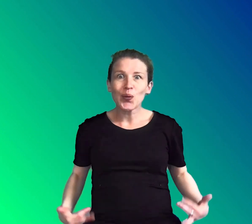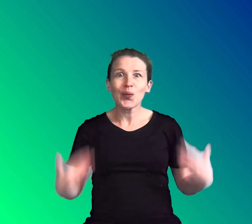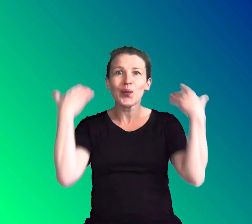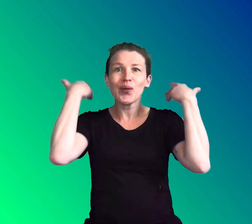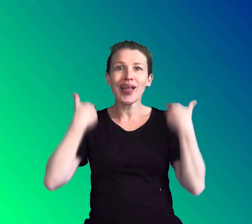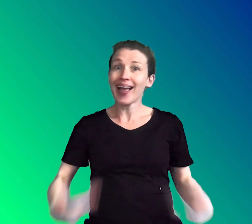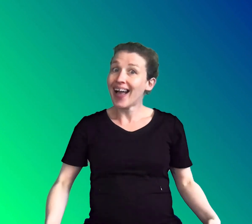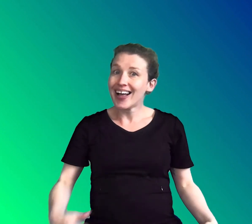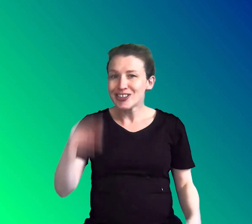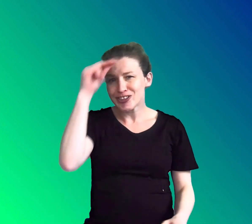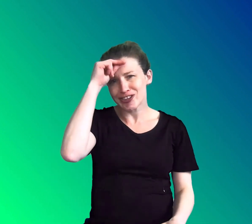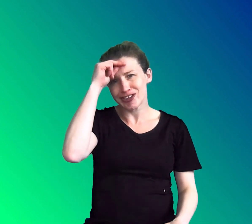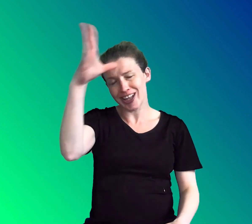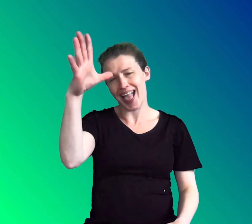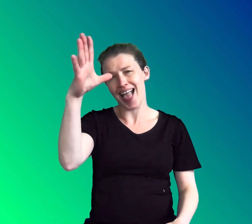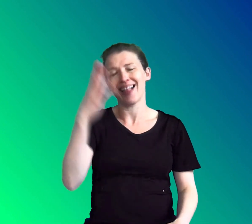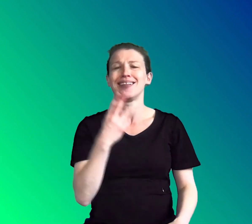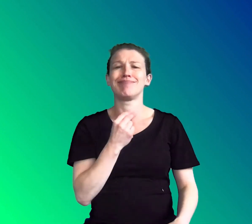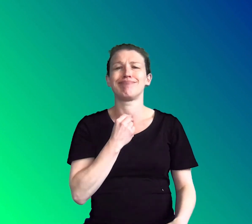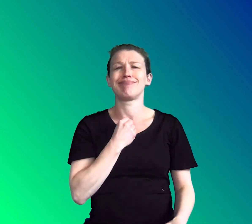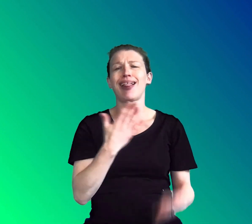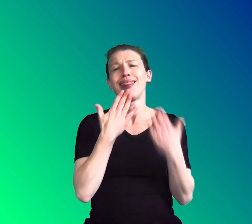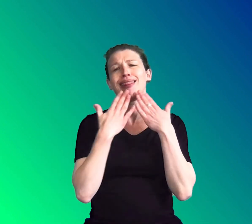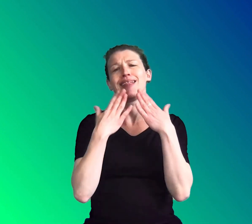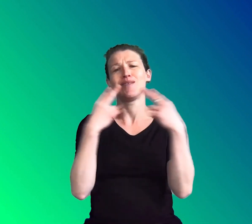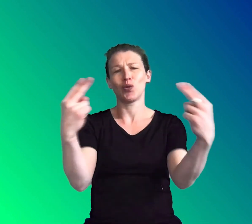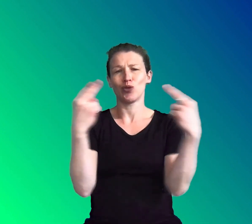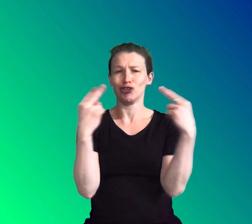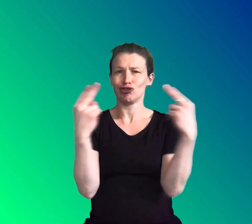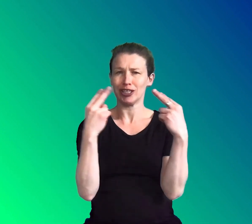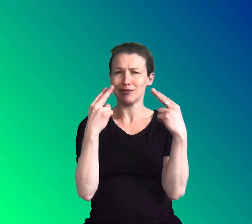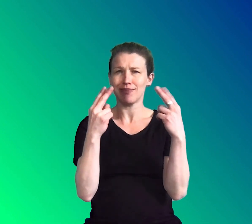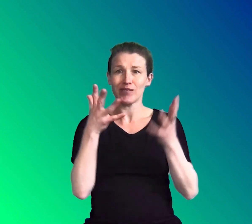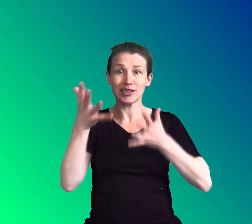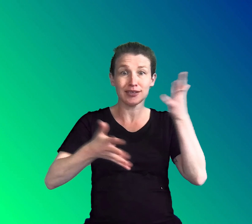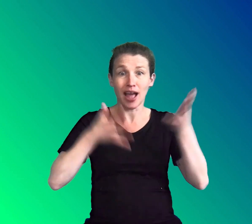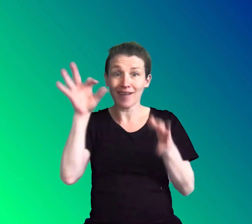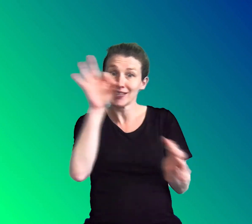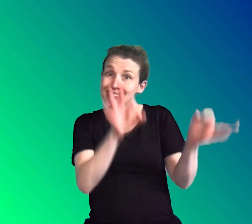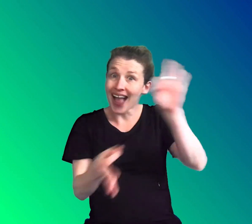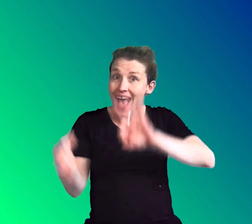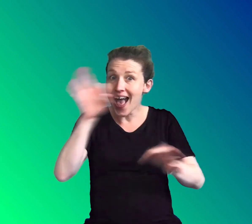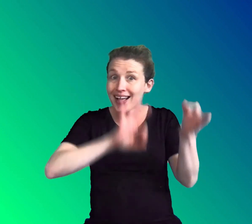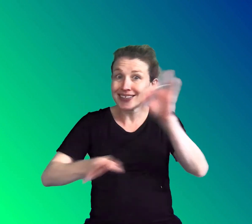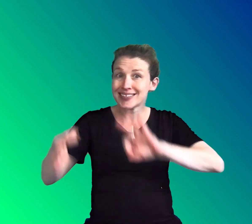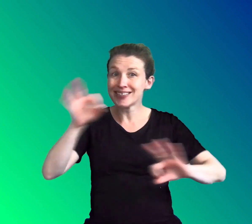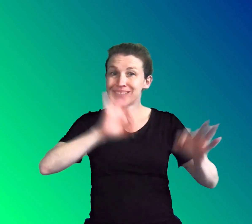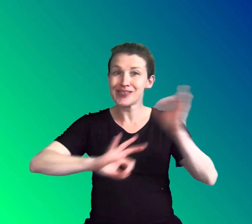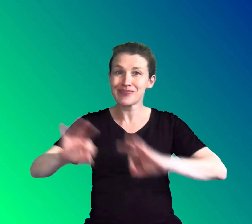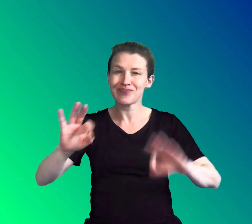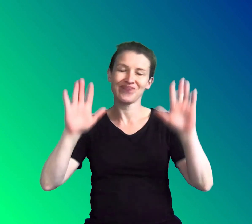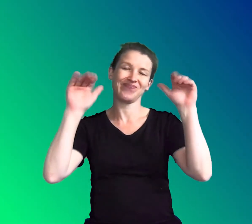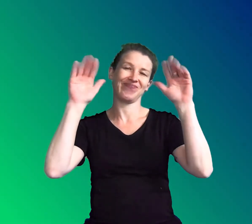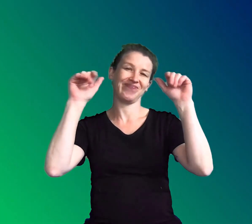I'm Jenna. Thank you so much for watching Signs of Science. Kia ora!